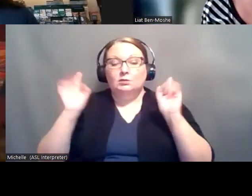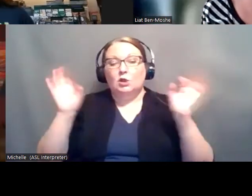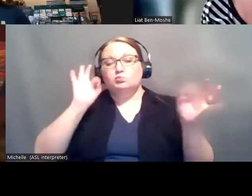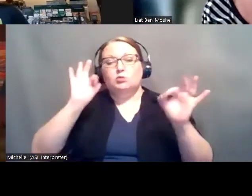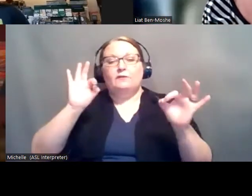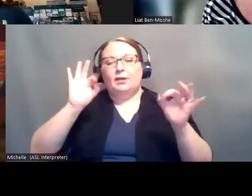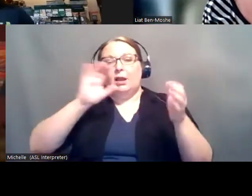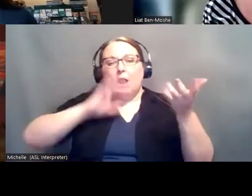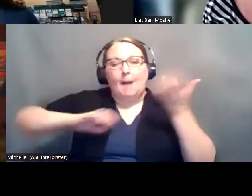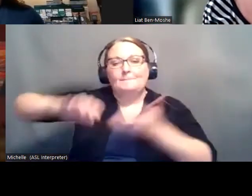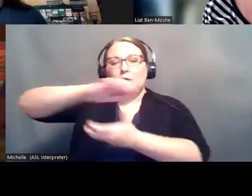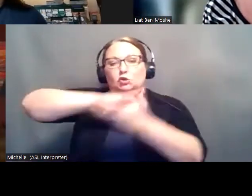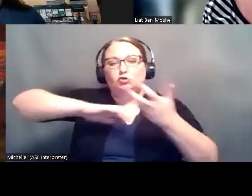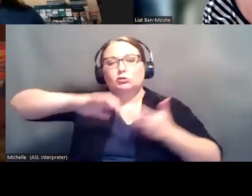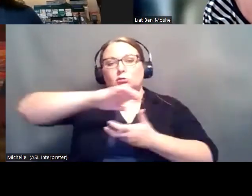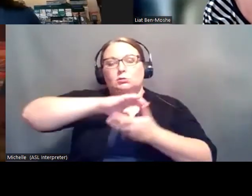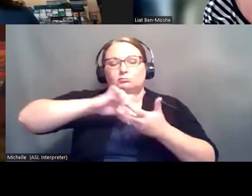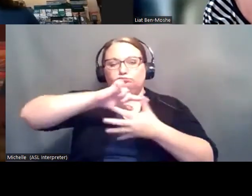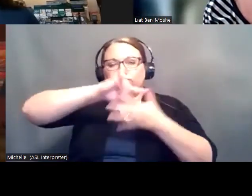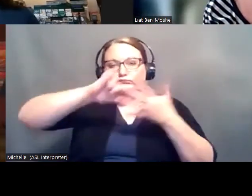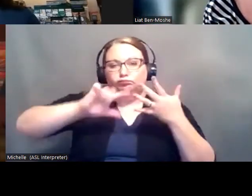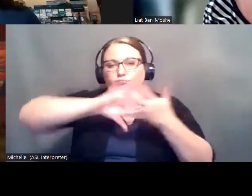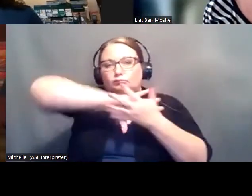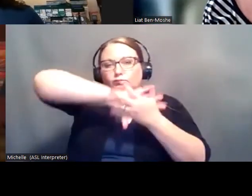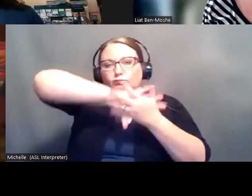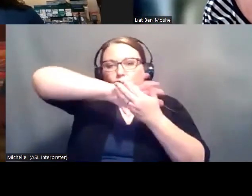of various things that allowed us to push